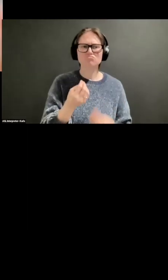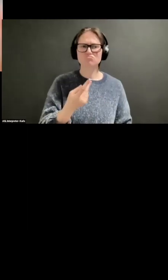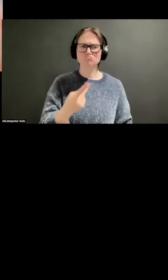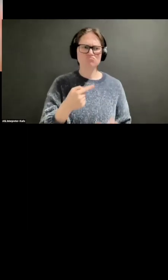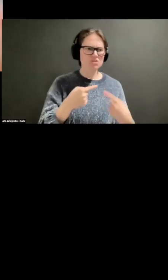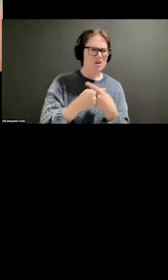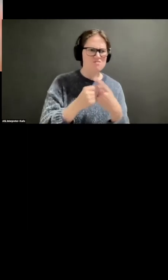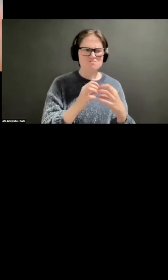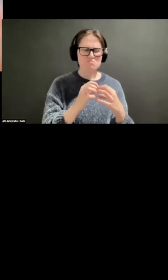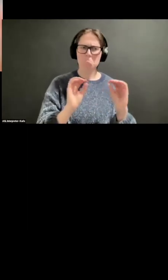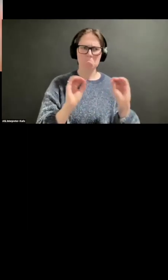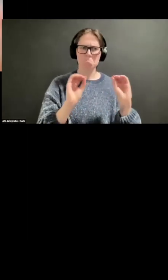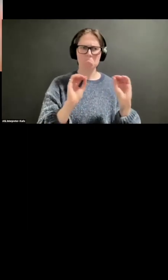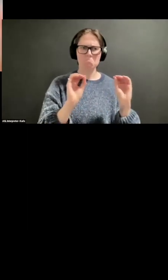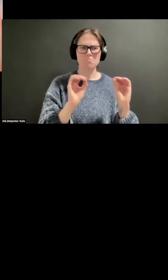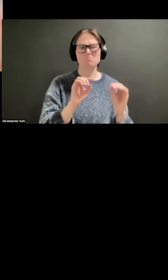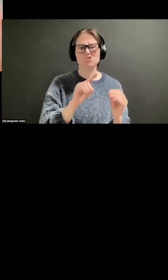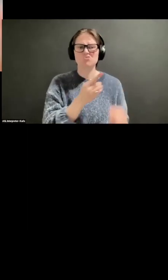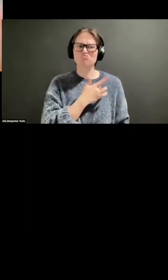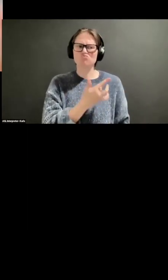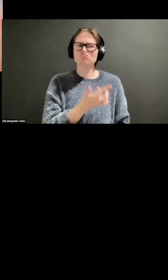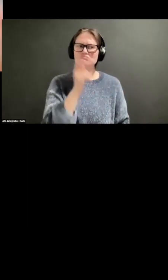like you know a teenager he just didn't want to do his